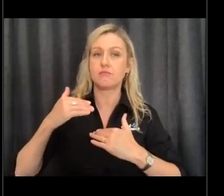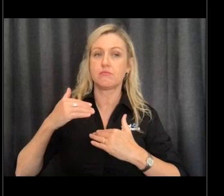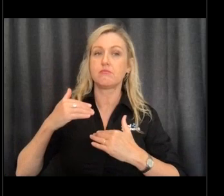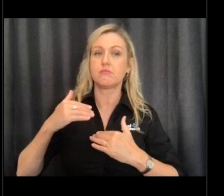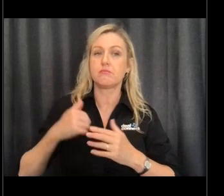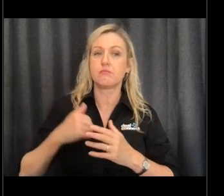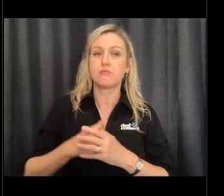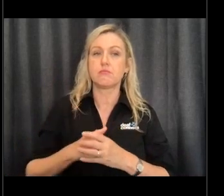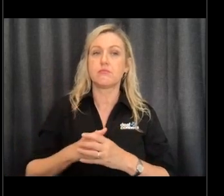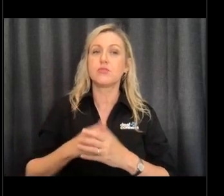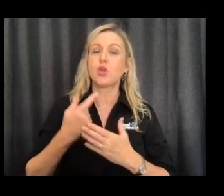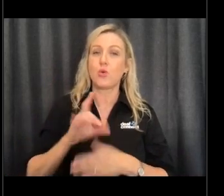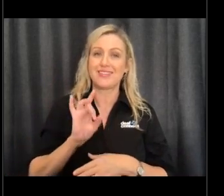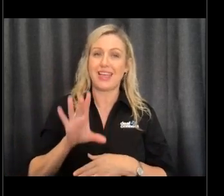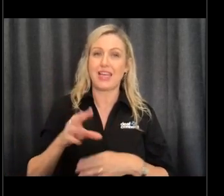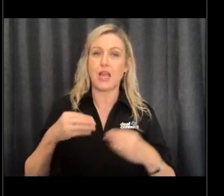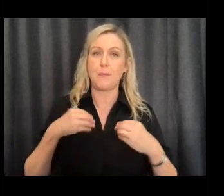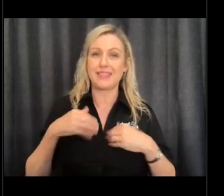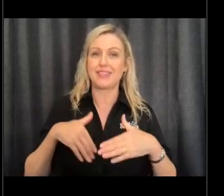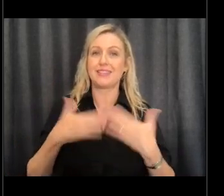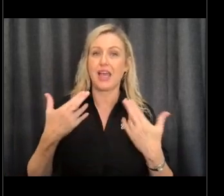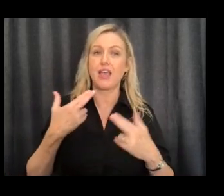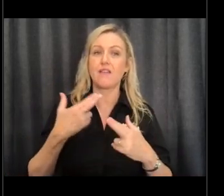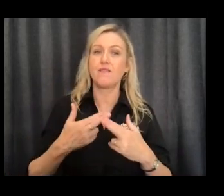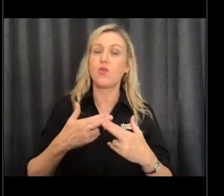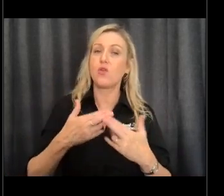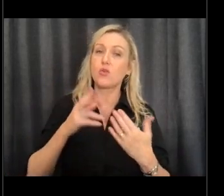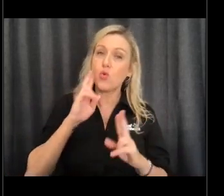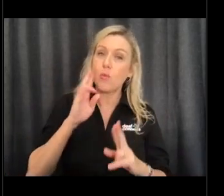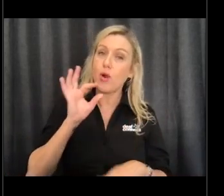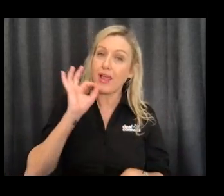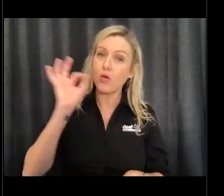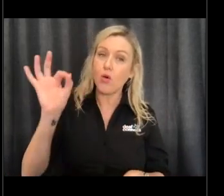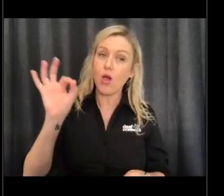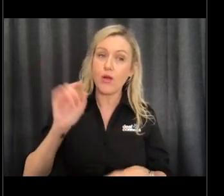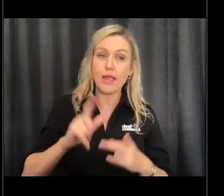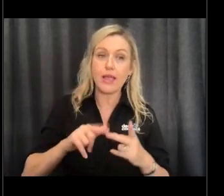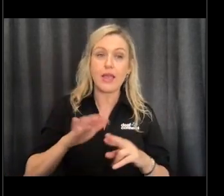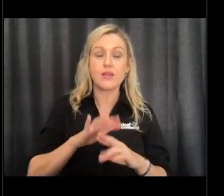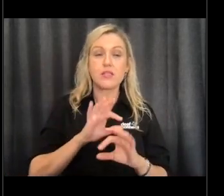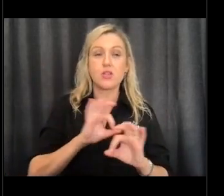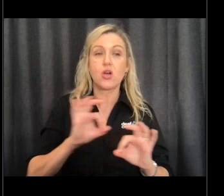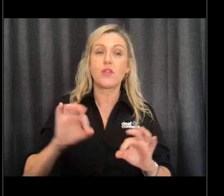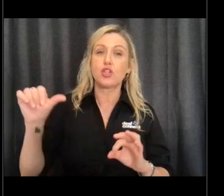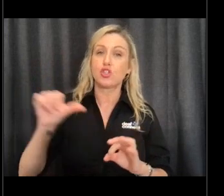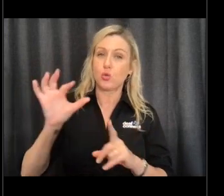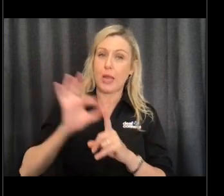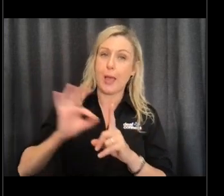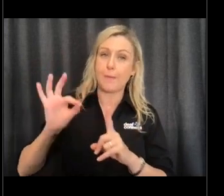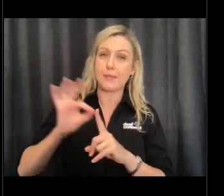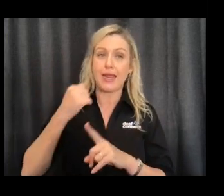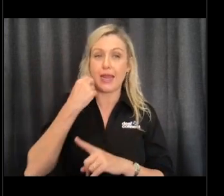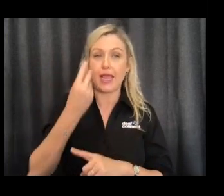You've got 10 business days if it's a routine inquiry. If it's not a routine inquiry they should be updating you every 20 days.